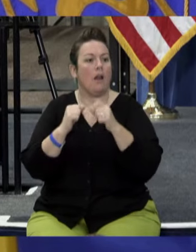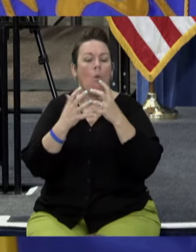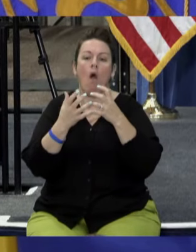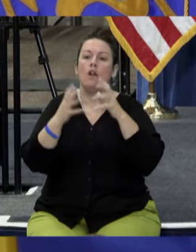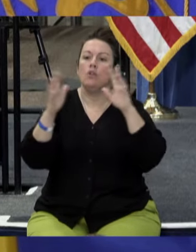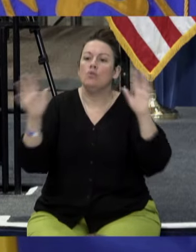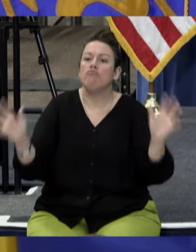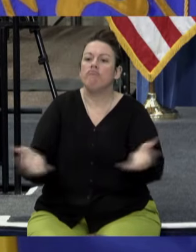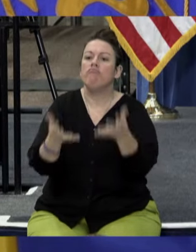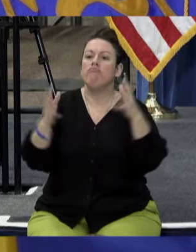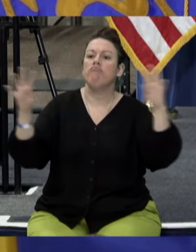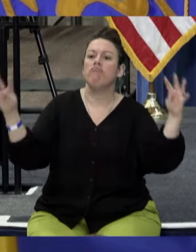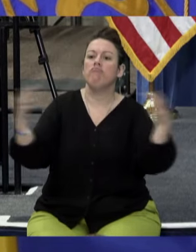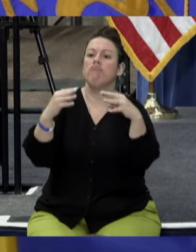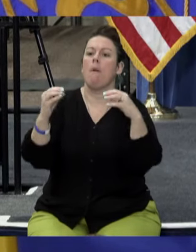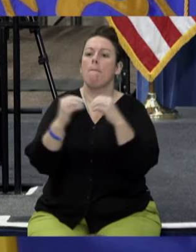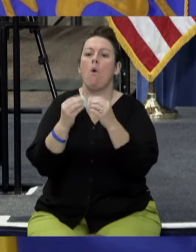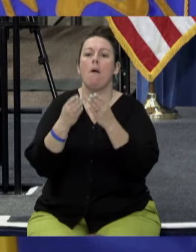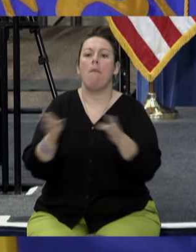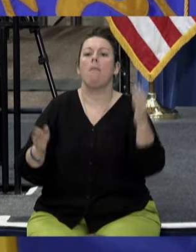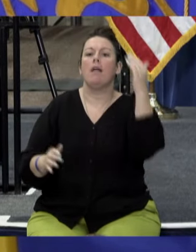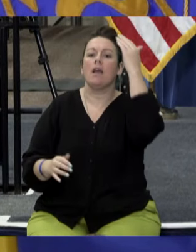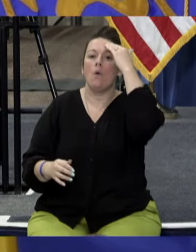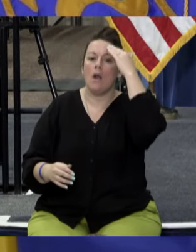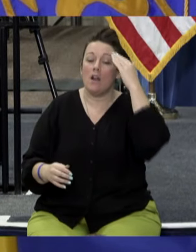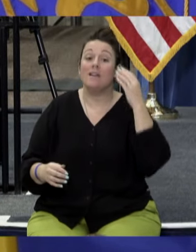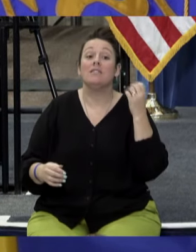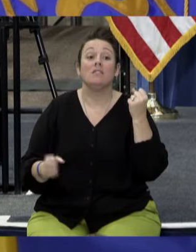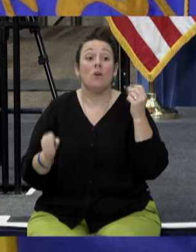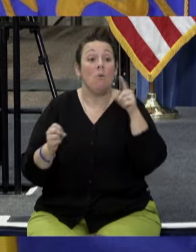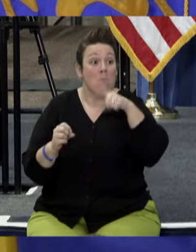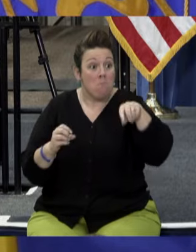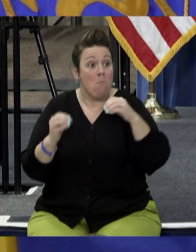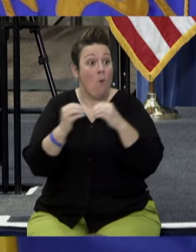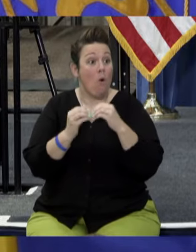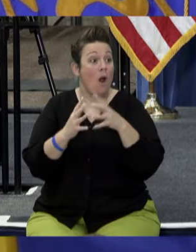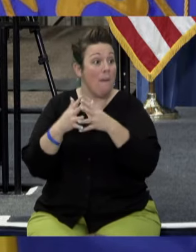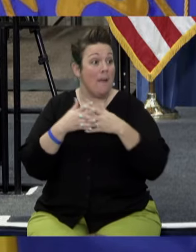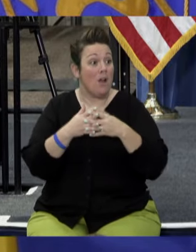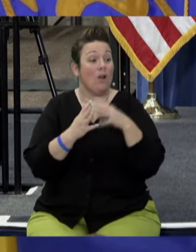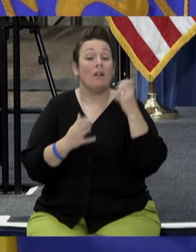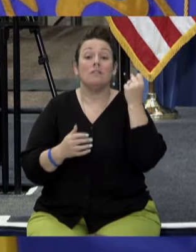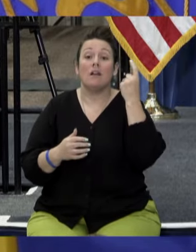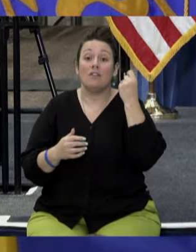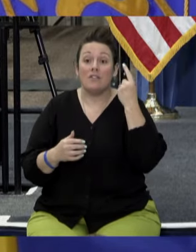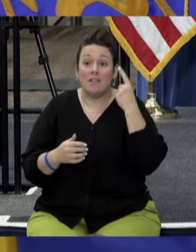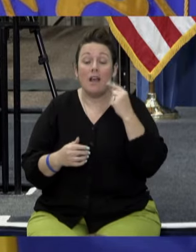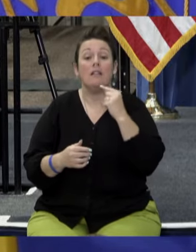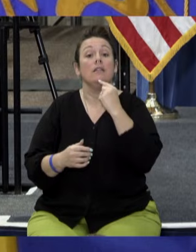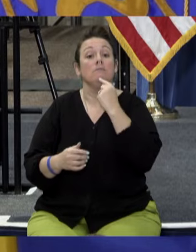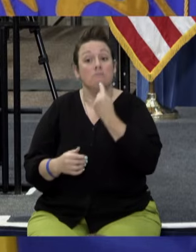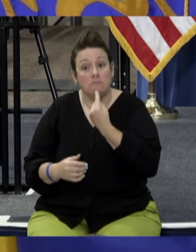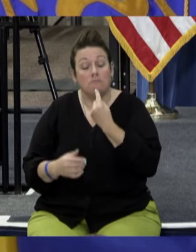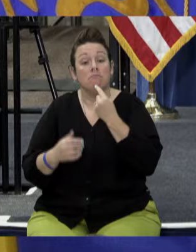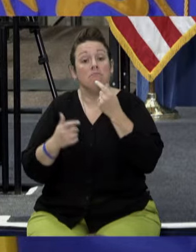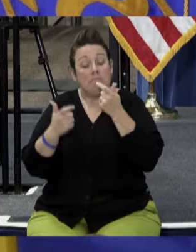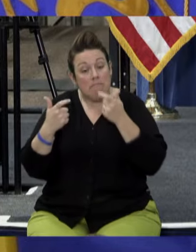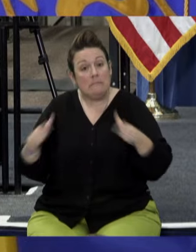that more Americans understand the immense value that DSPs bring to their communities.